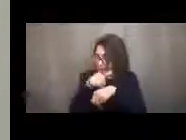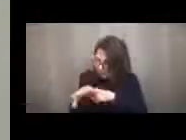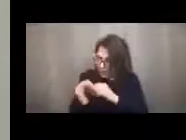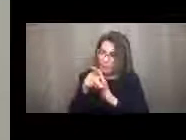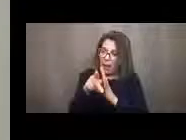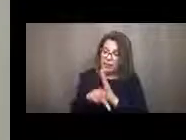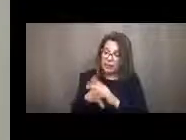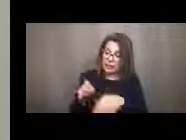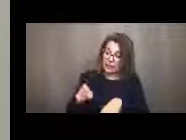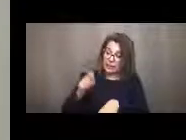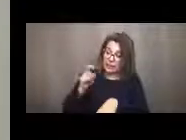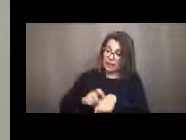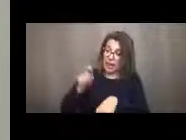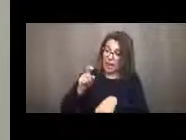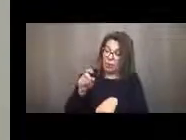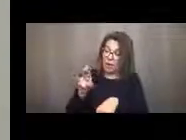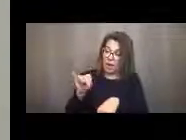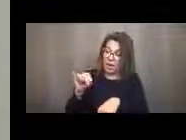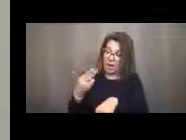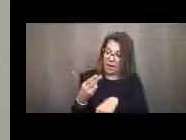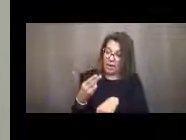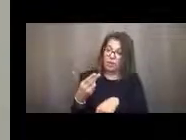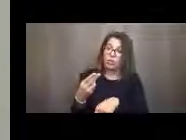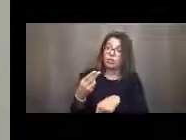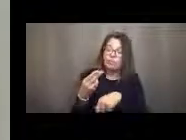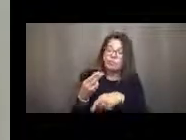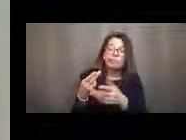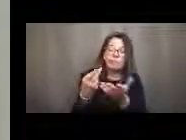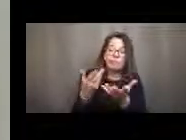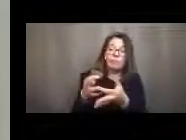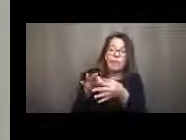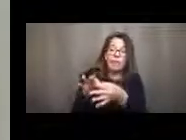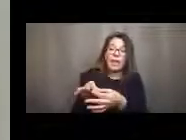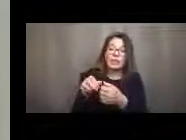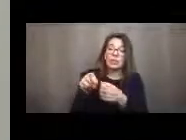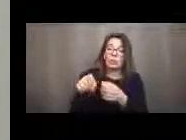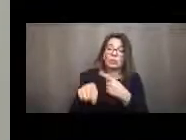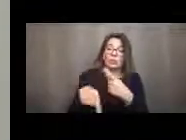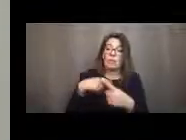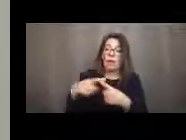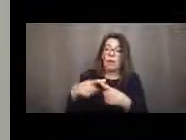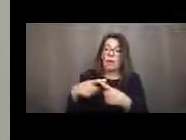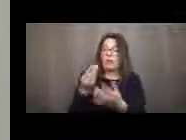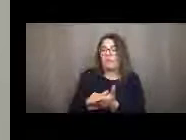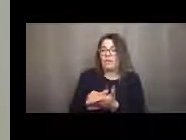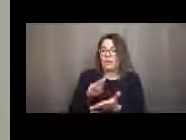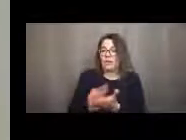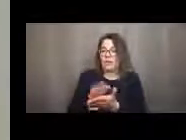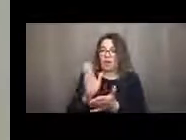when NIH is talking to you about the funding of your application.